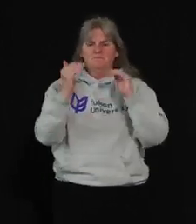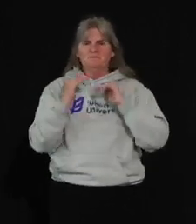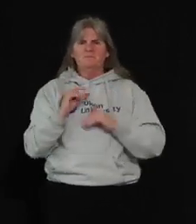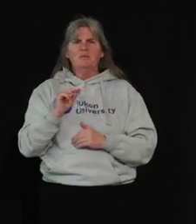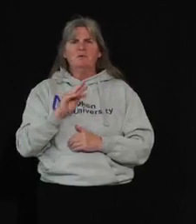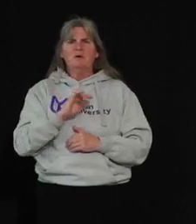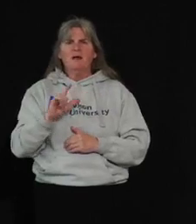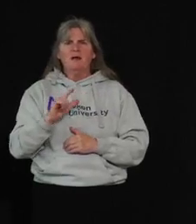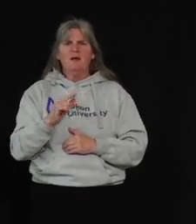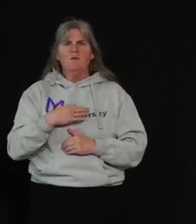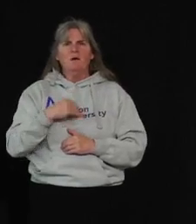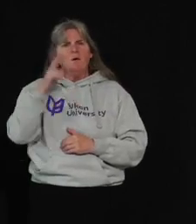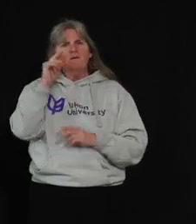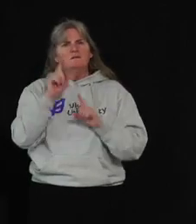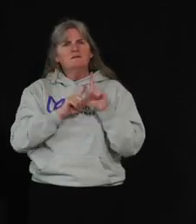We will move now to Gabrielle,